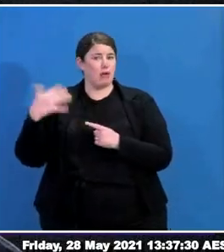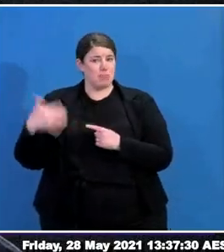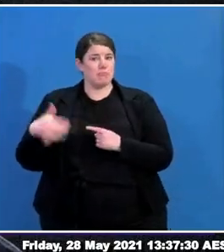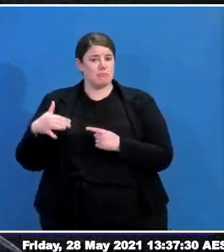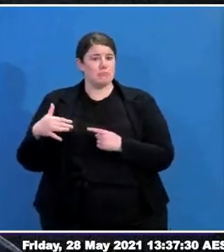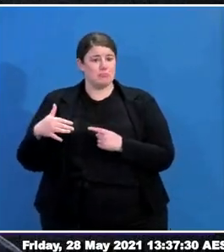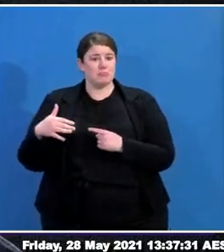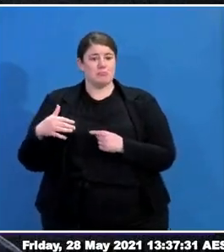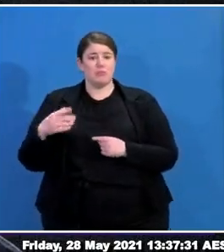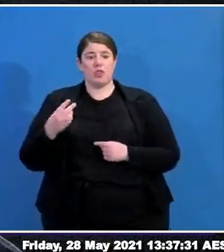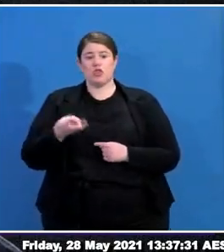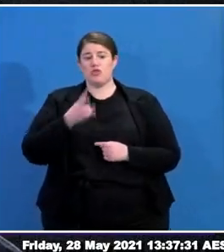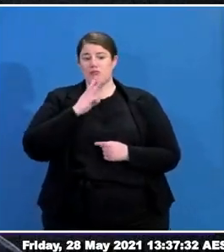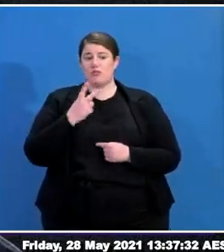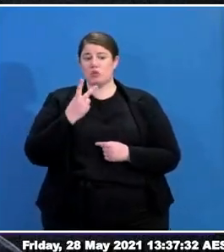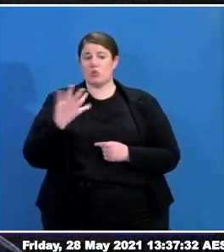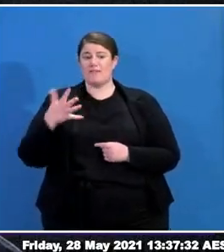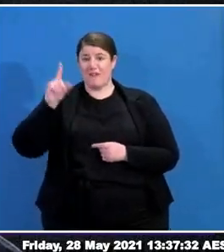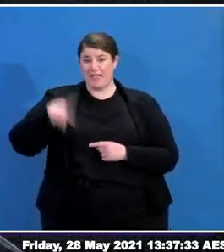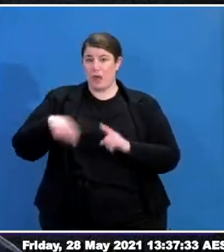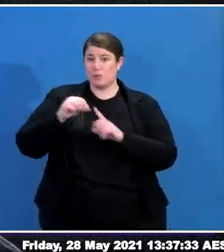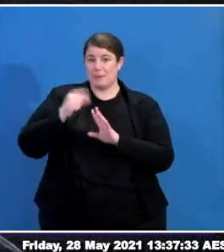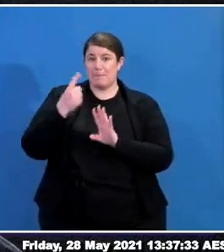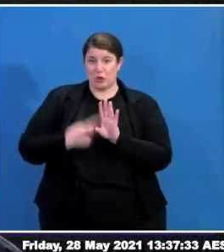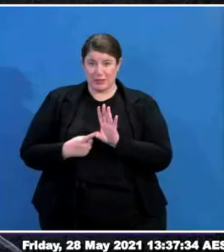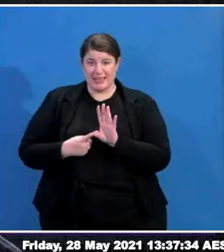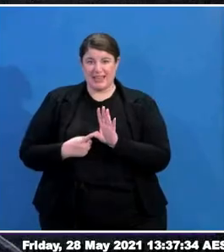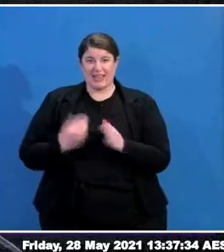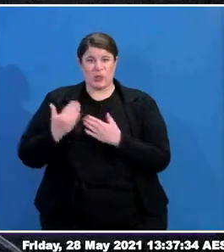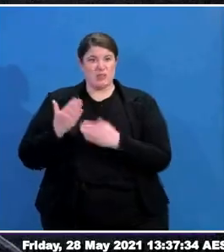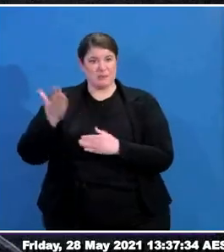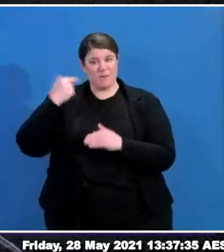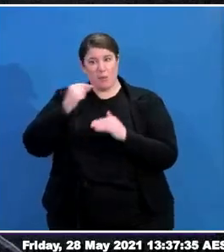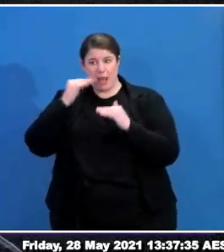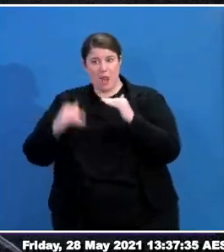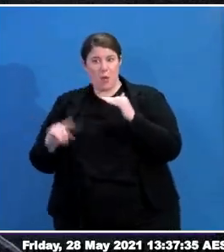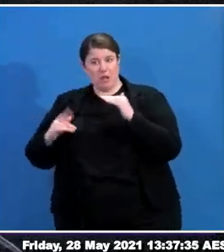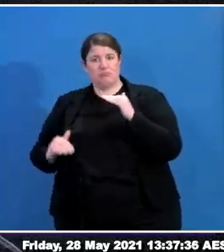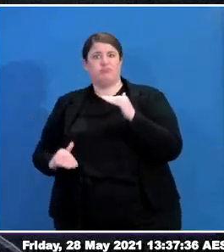That has grown from $203,000 per person per year in 2018, so it's